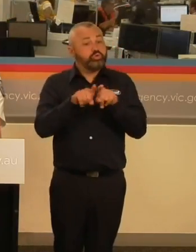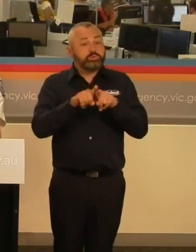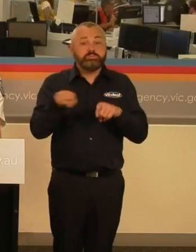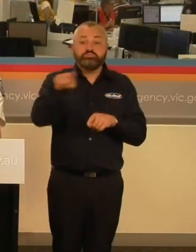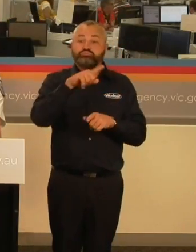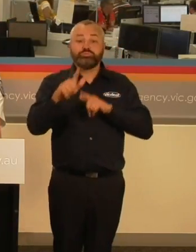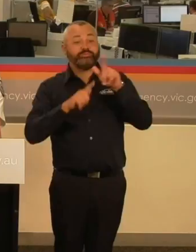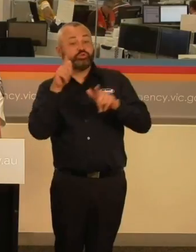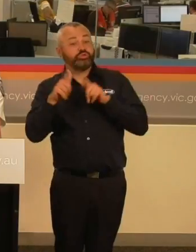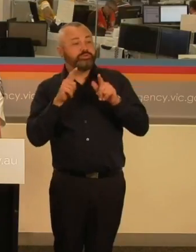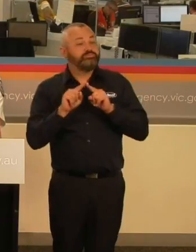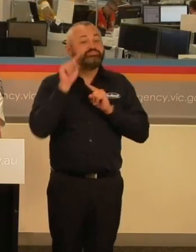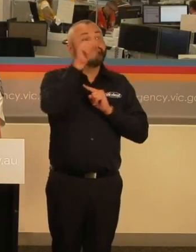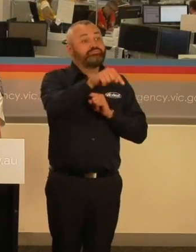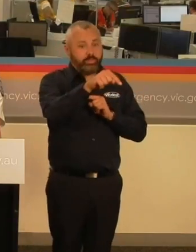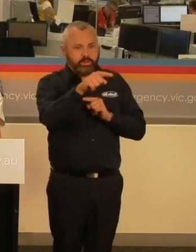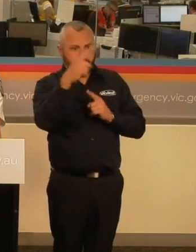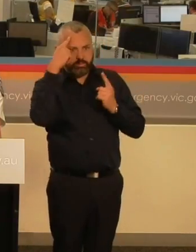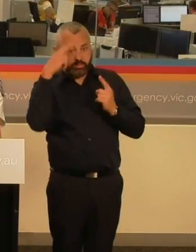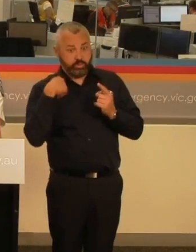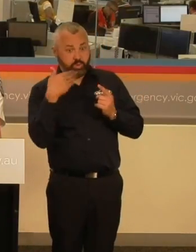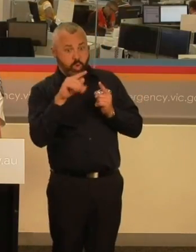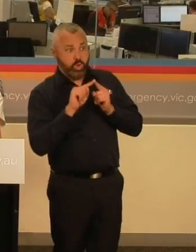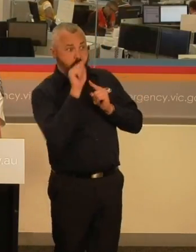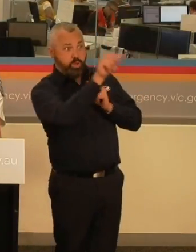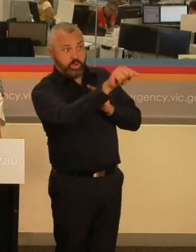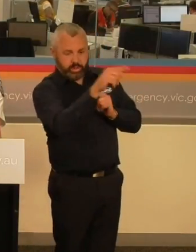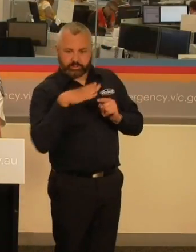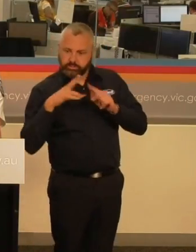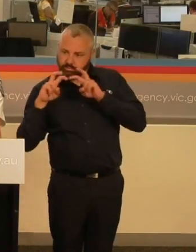Parts of Victoria and we always say stay tuned to where you get the best